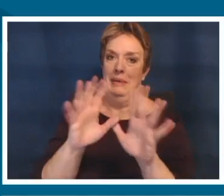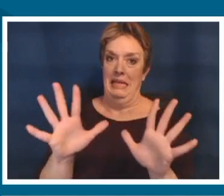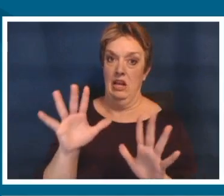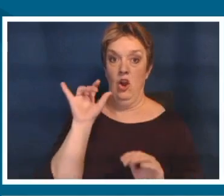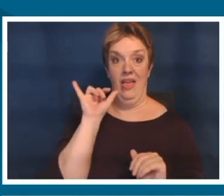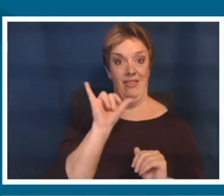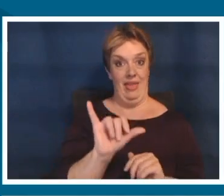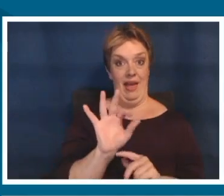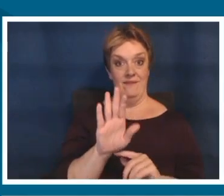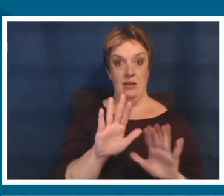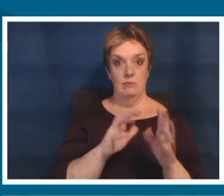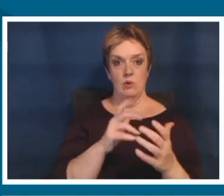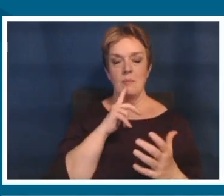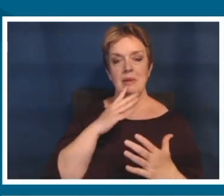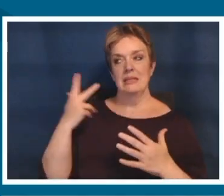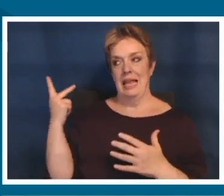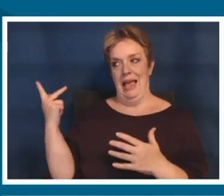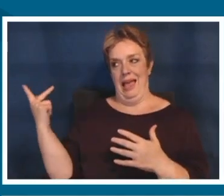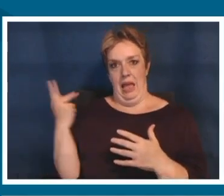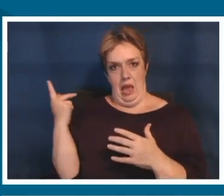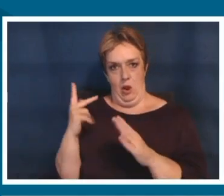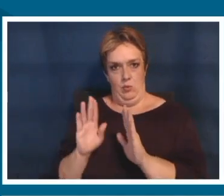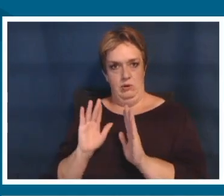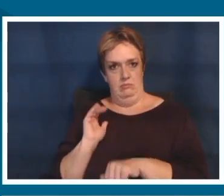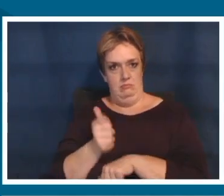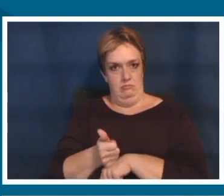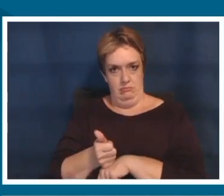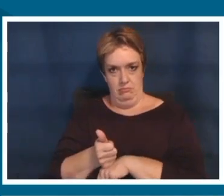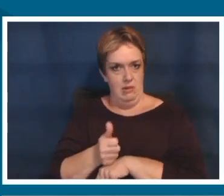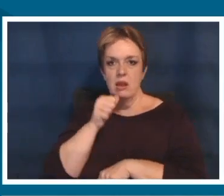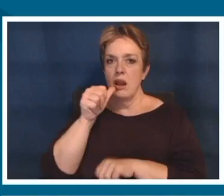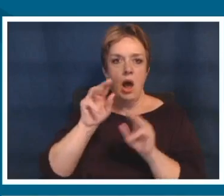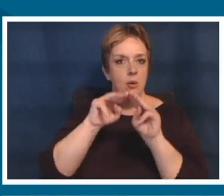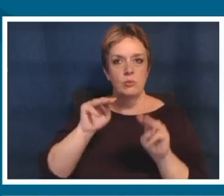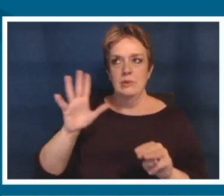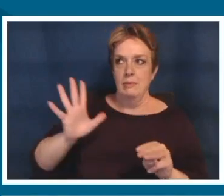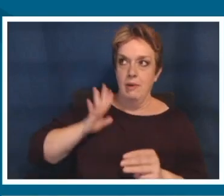but uh we just thought we would start some dialogue